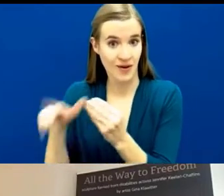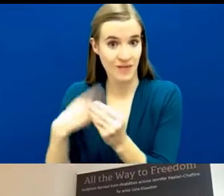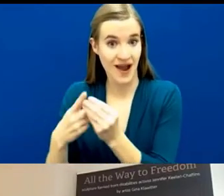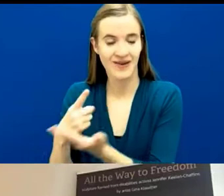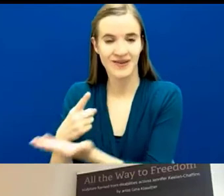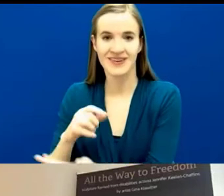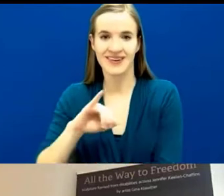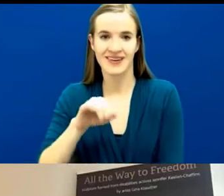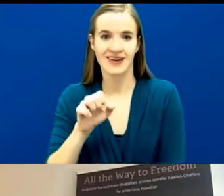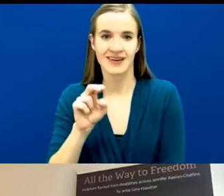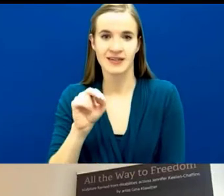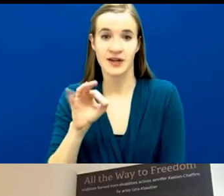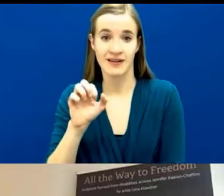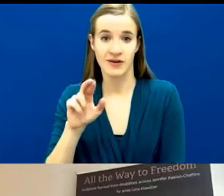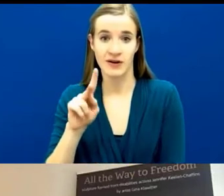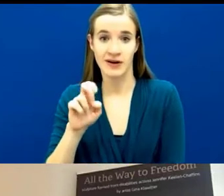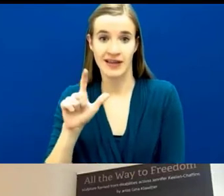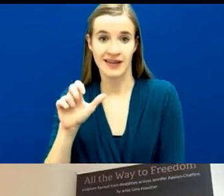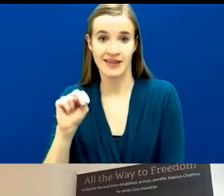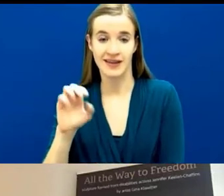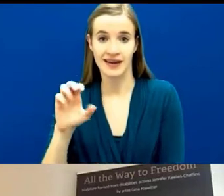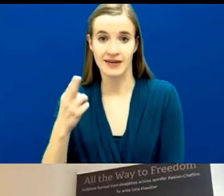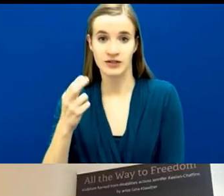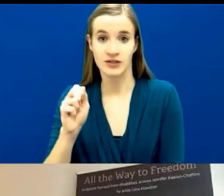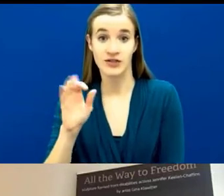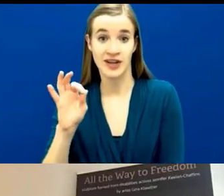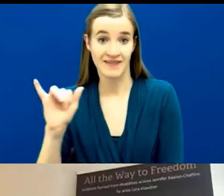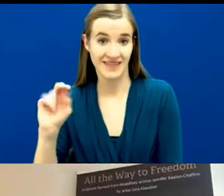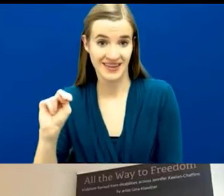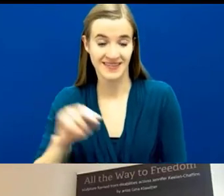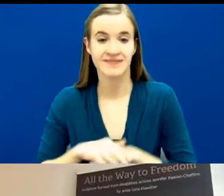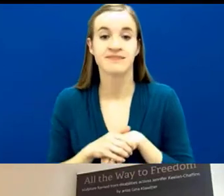for joining us today. And if you do not already have a copy of the book, I want